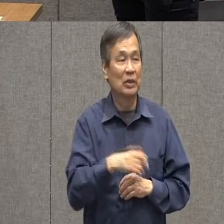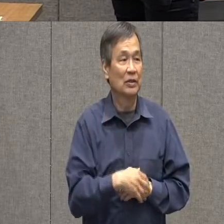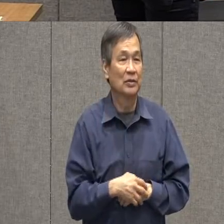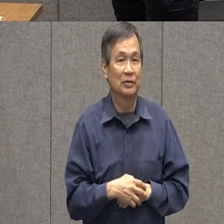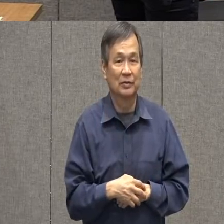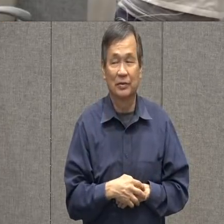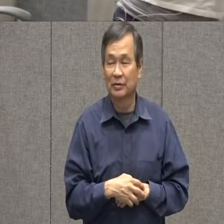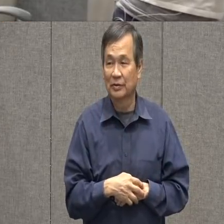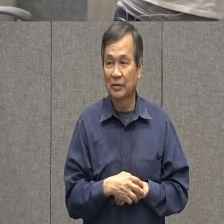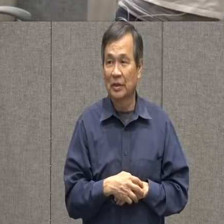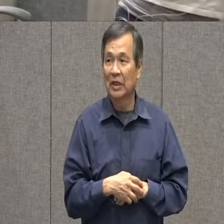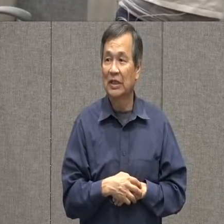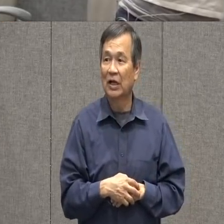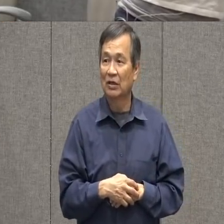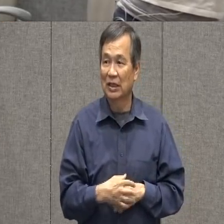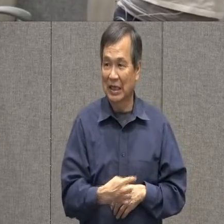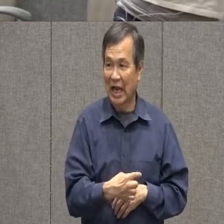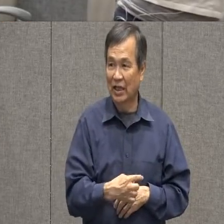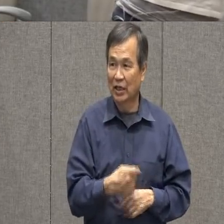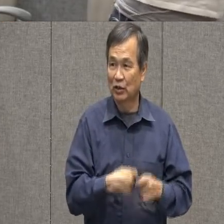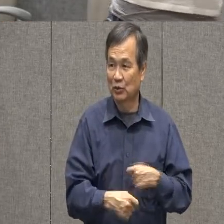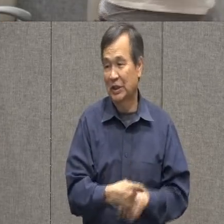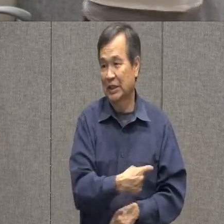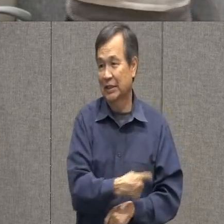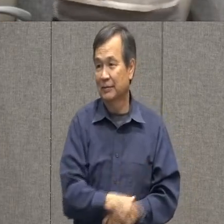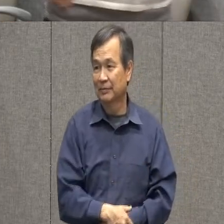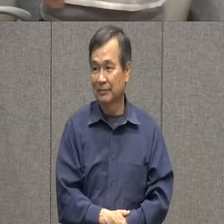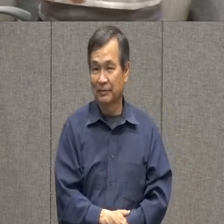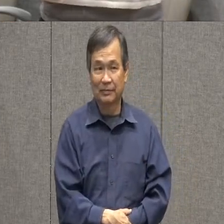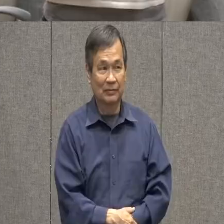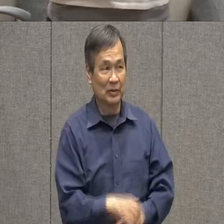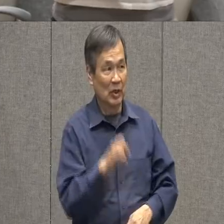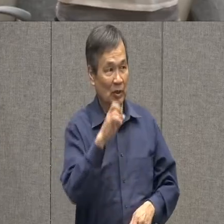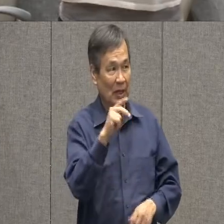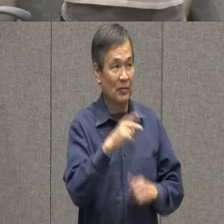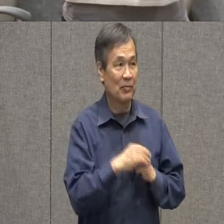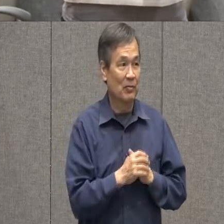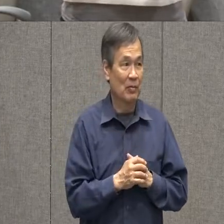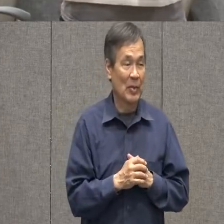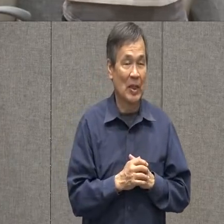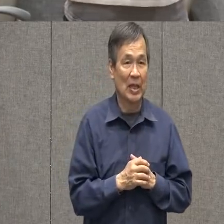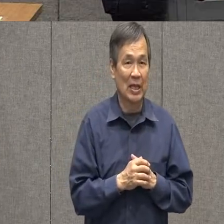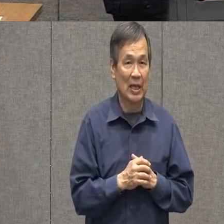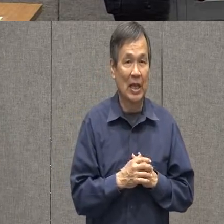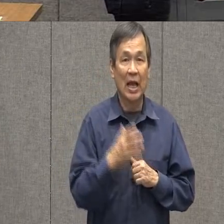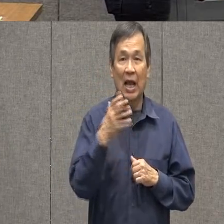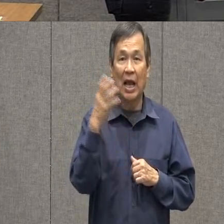So I might add this fuller shape right here, Ms. Ley. I'm gonna try that. And does it start at the shoulders?